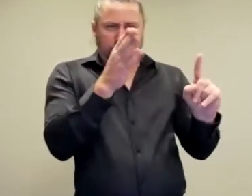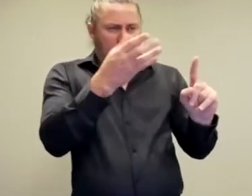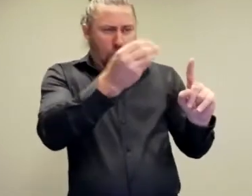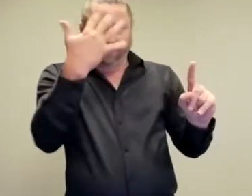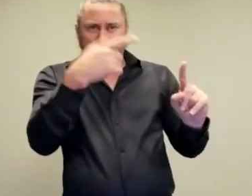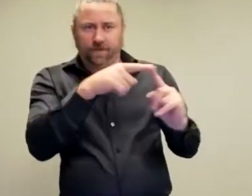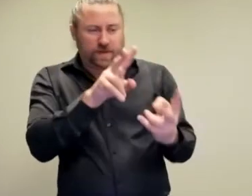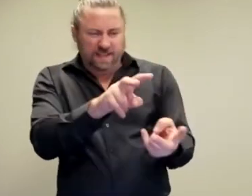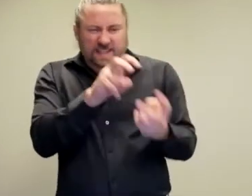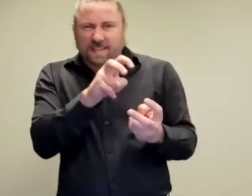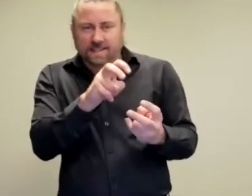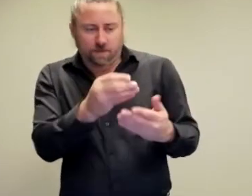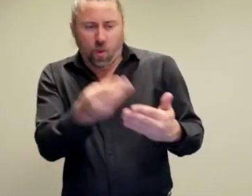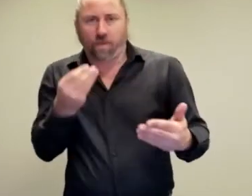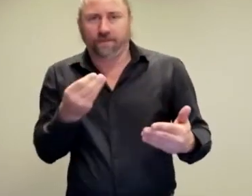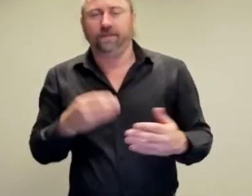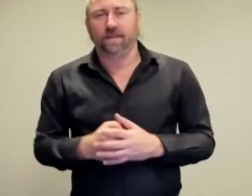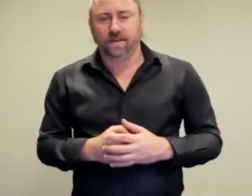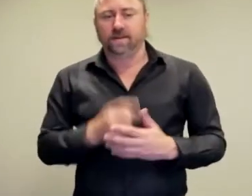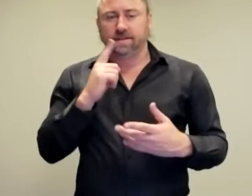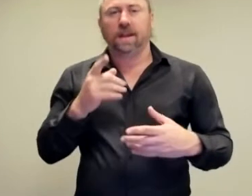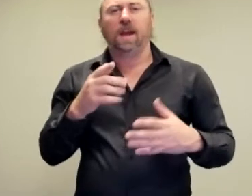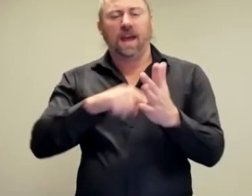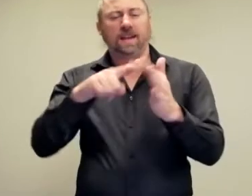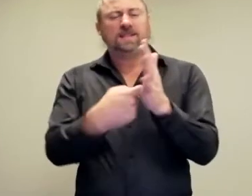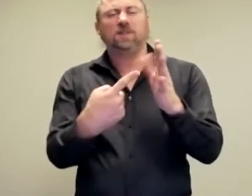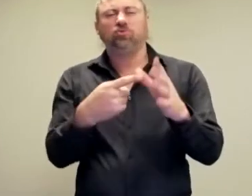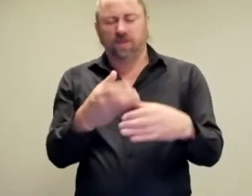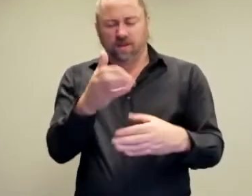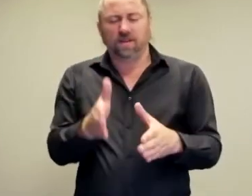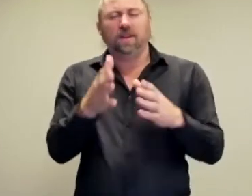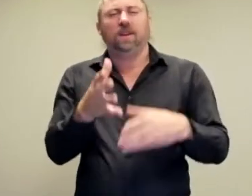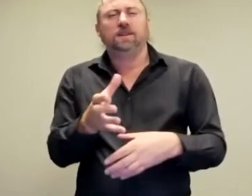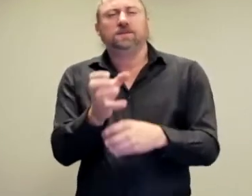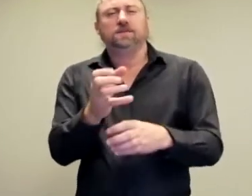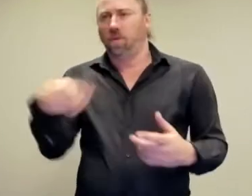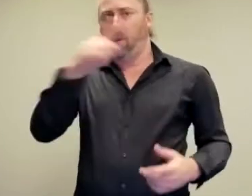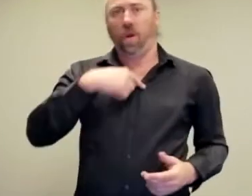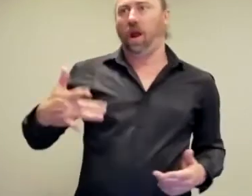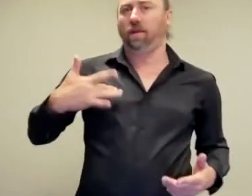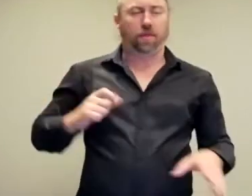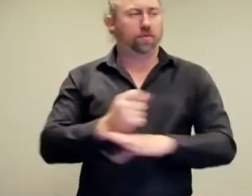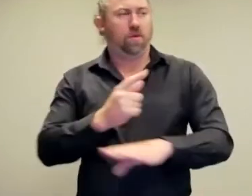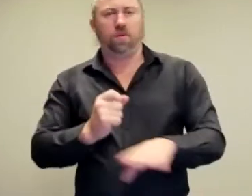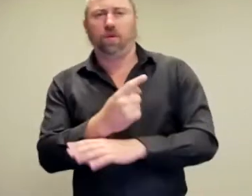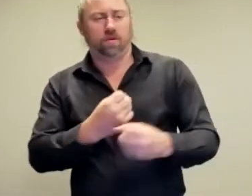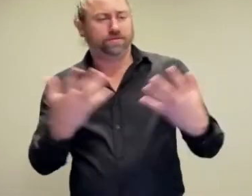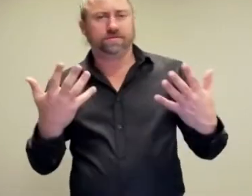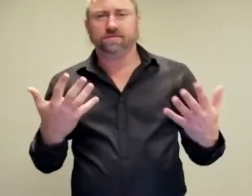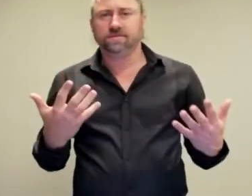Tetra packs are associated with devastating extractive practices of living, destructive to human forms of life.